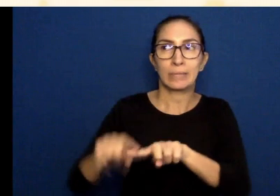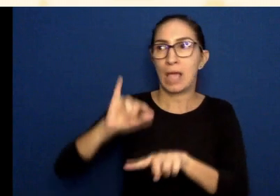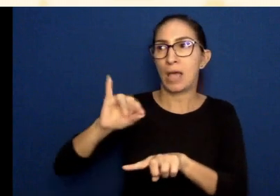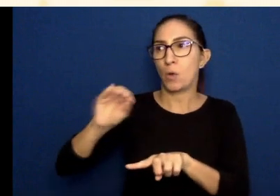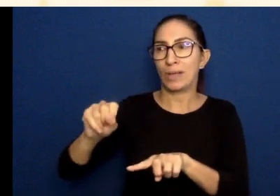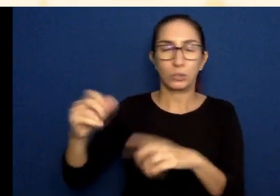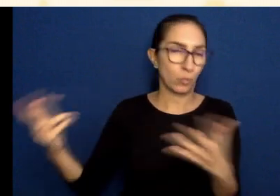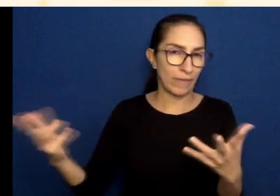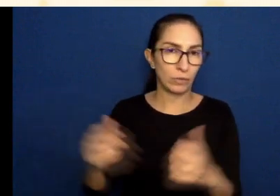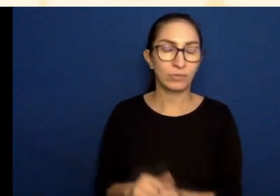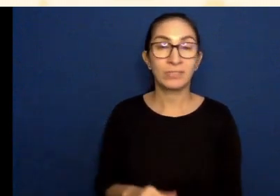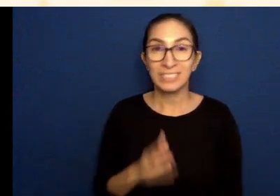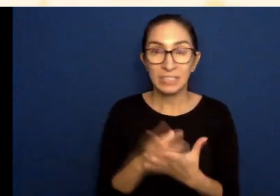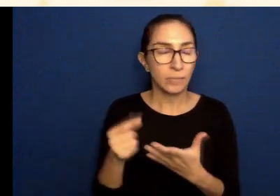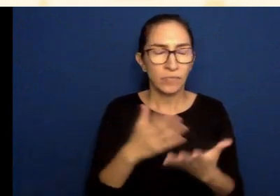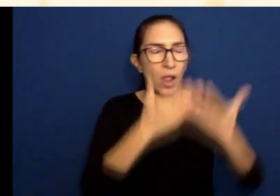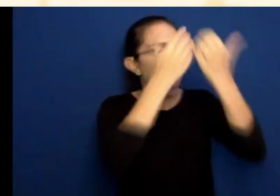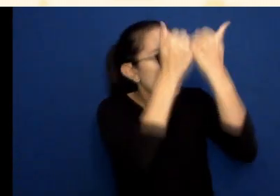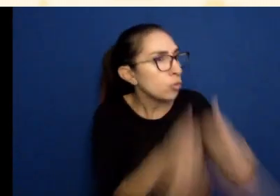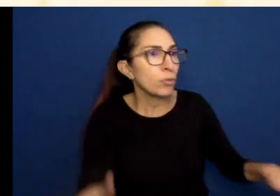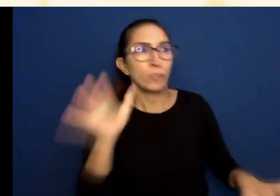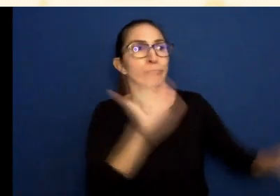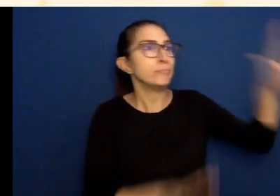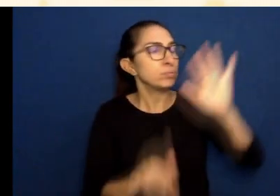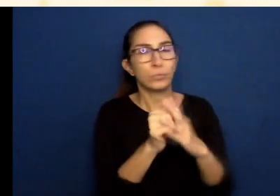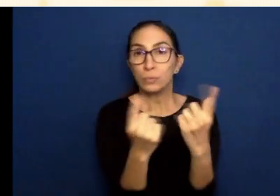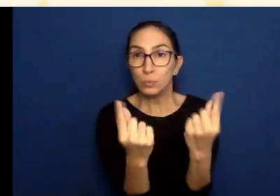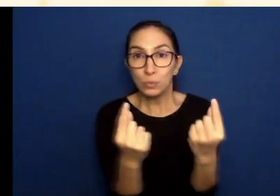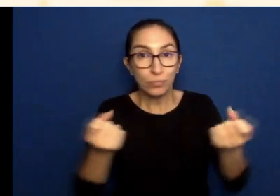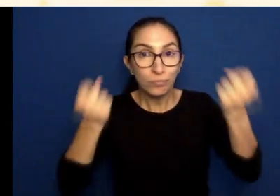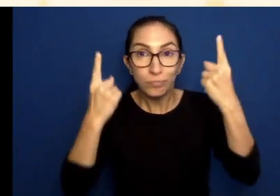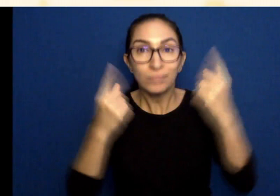can only change due to screen size, not spoofing, not determining